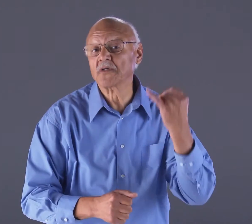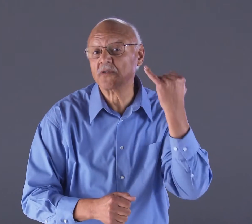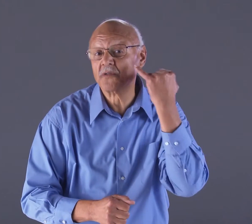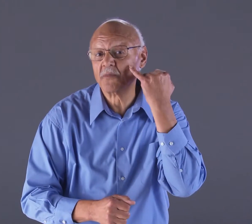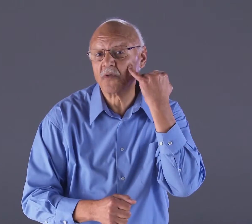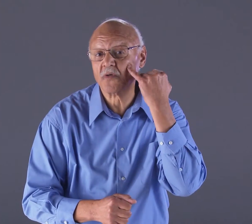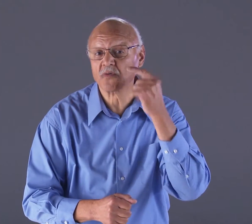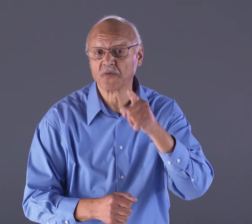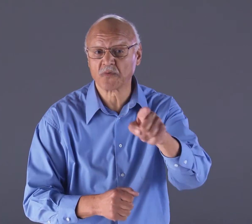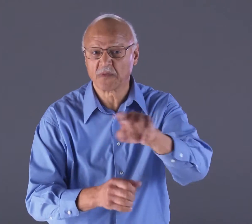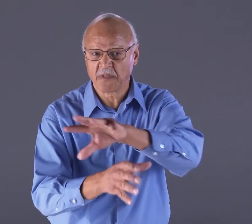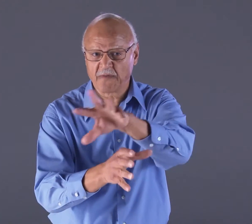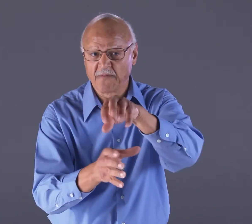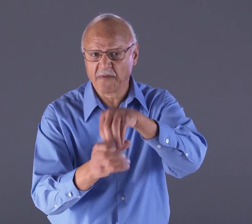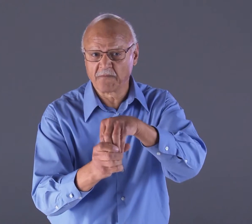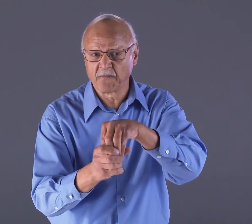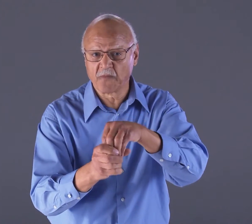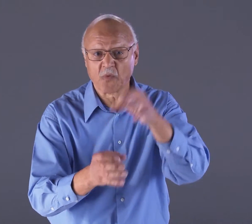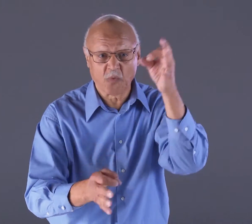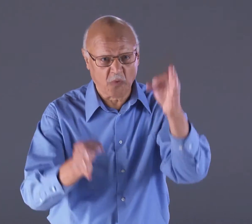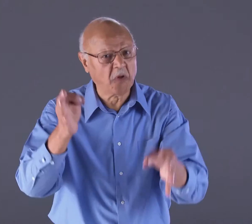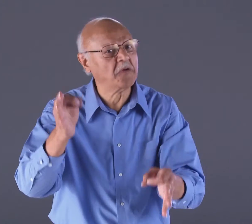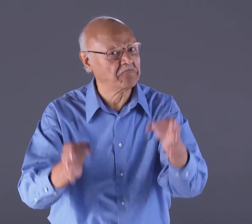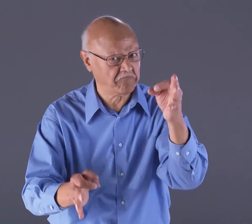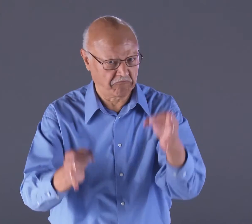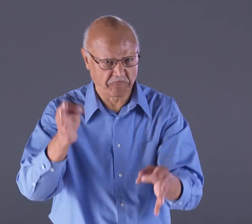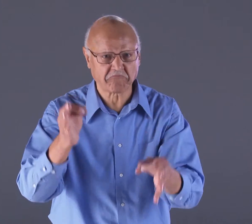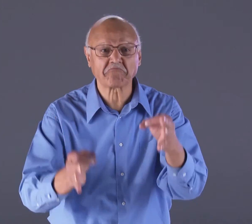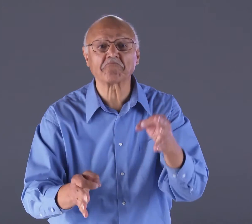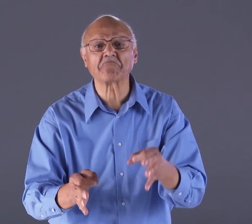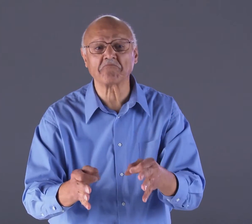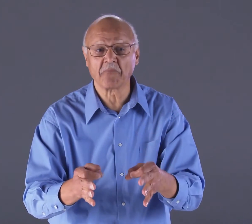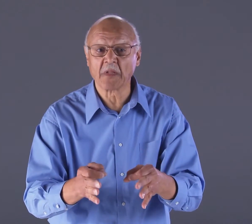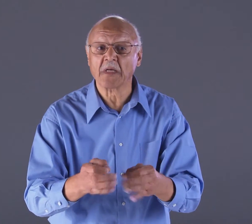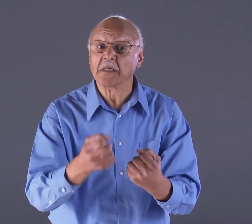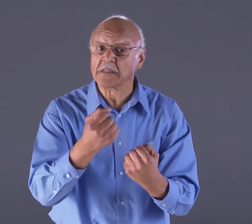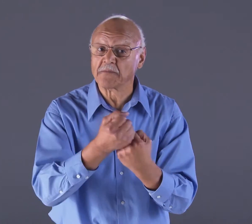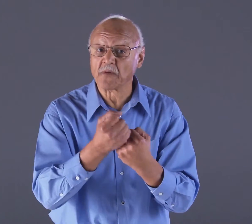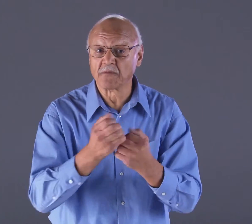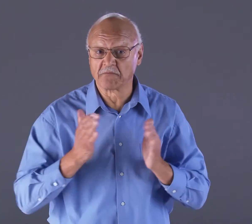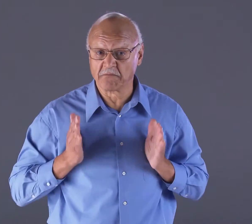If you are involved in the court process, you can have an advocate at any time,